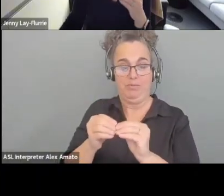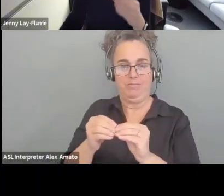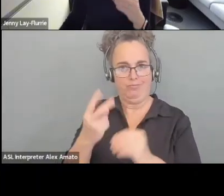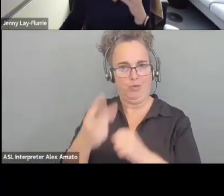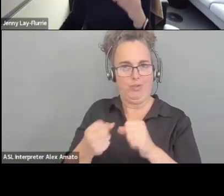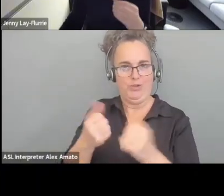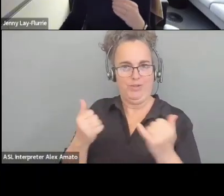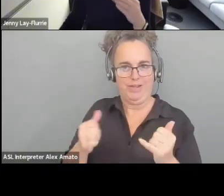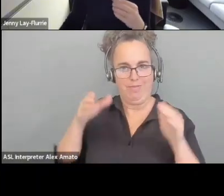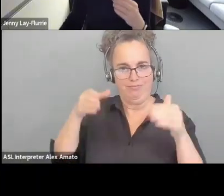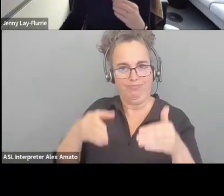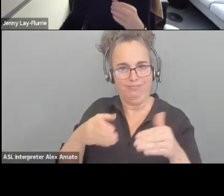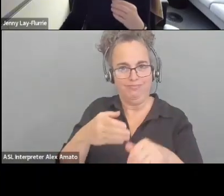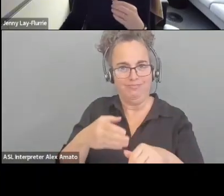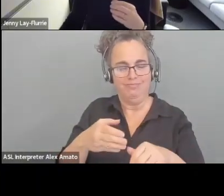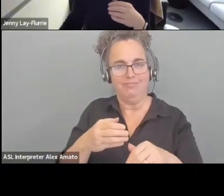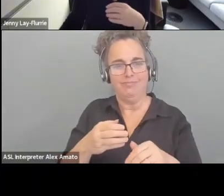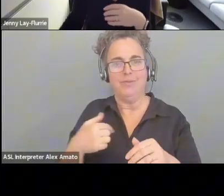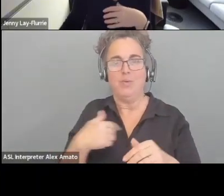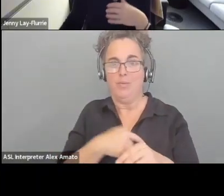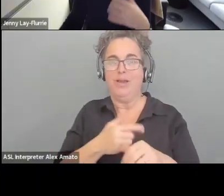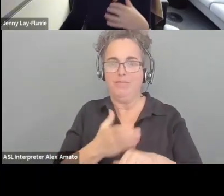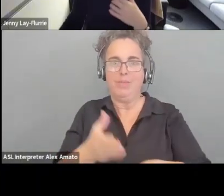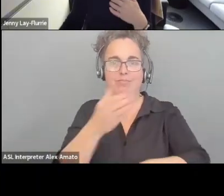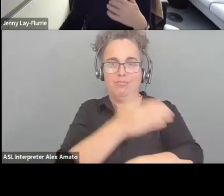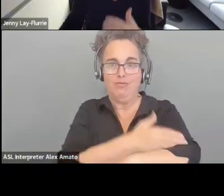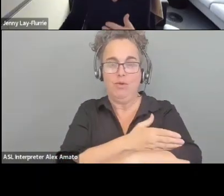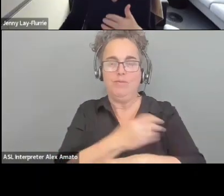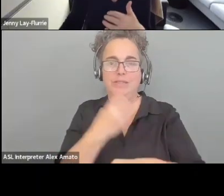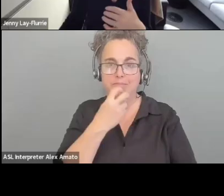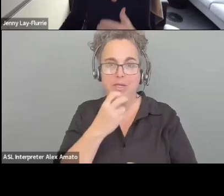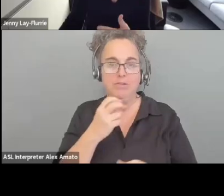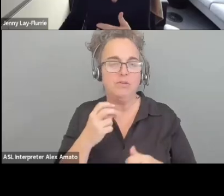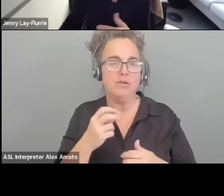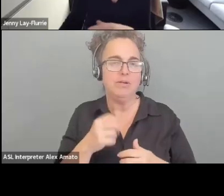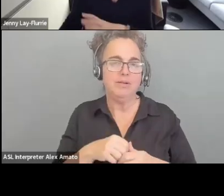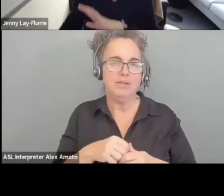we have improved Azure speech recognition by up to 60%